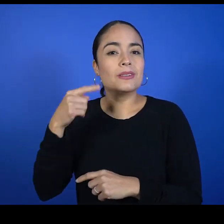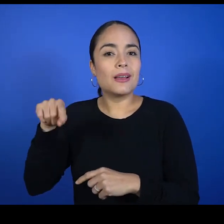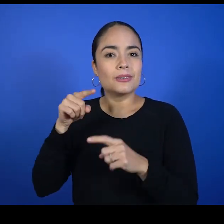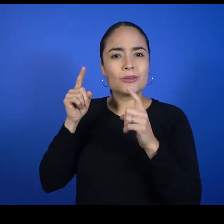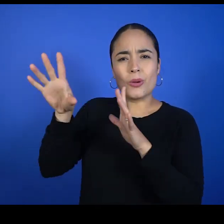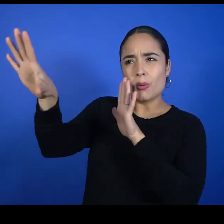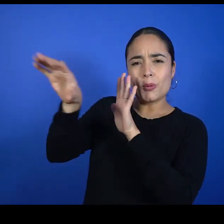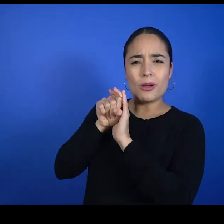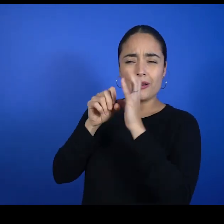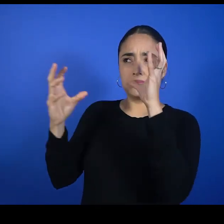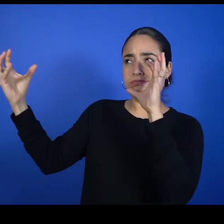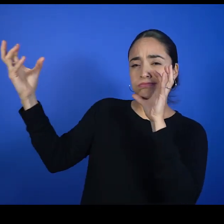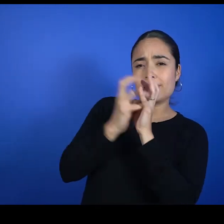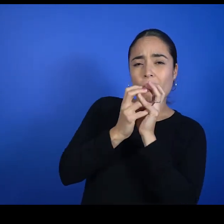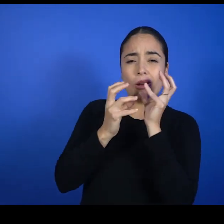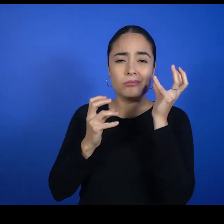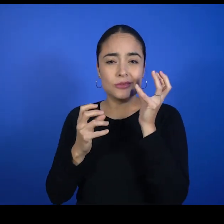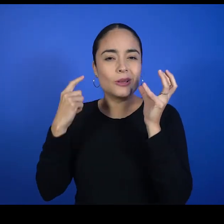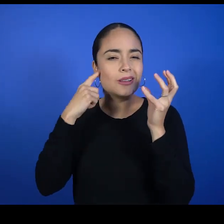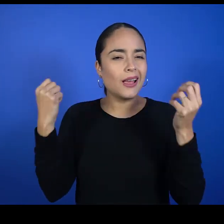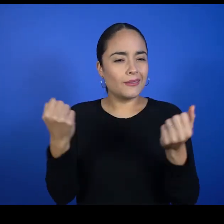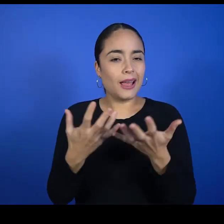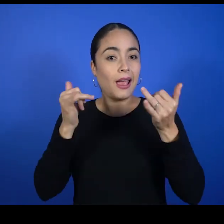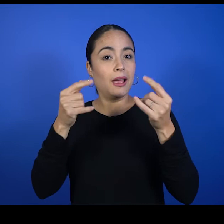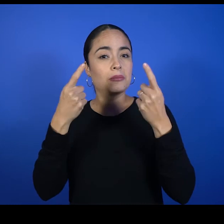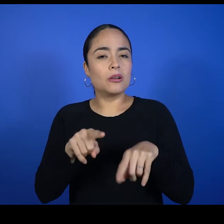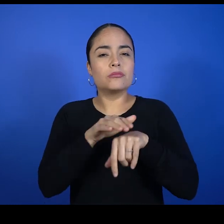Like, you can hear that sort of action happening. It happens at a pace that you can sort of stay in tune with.